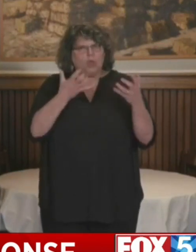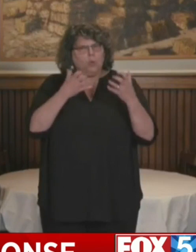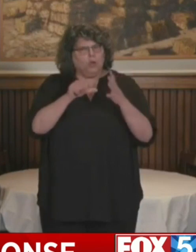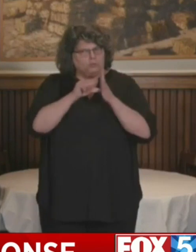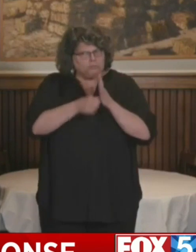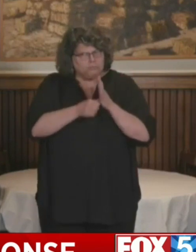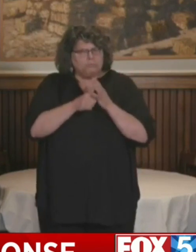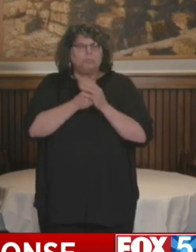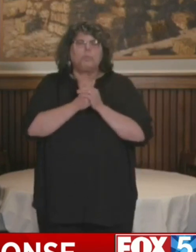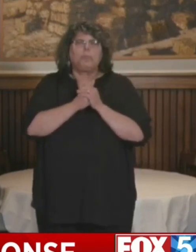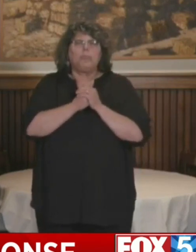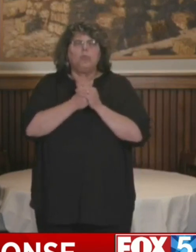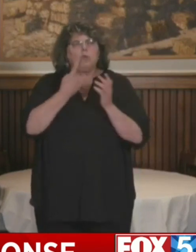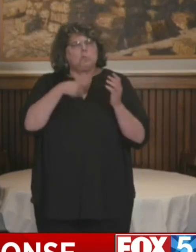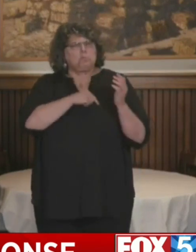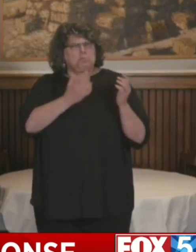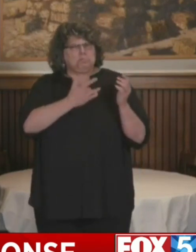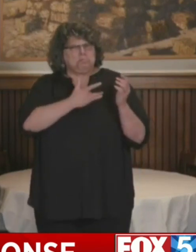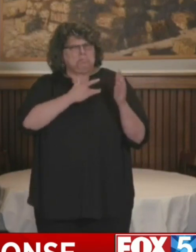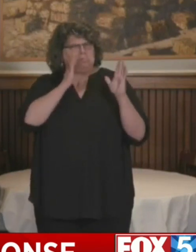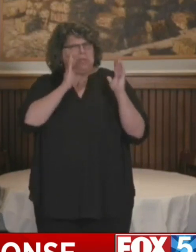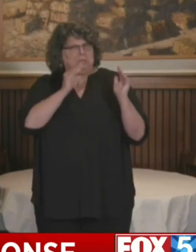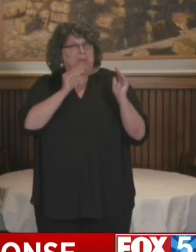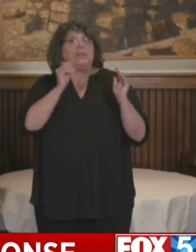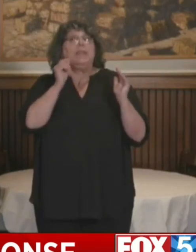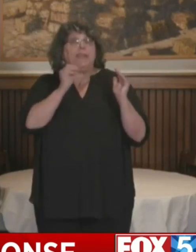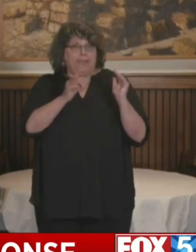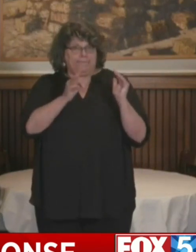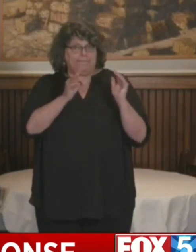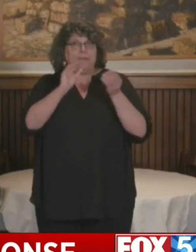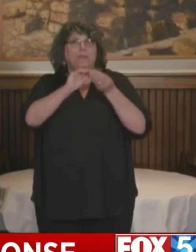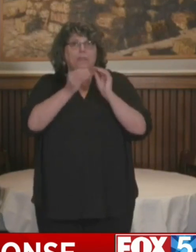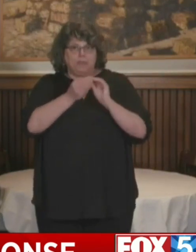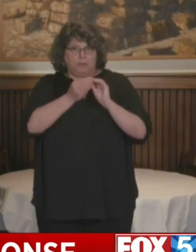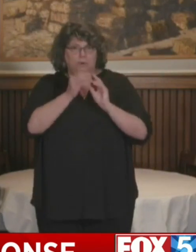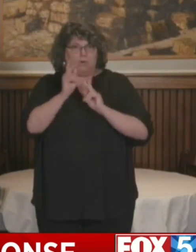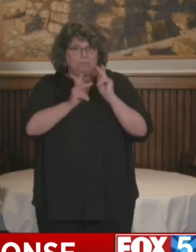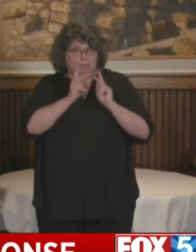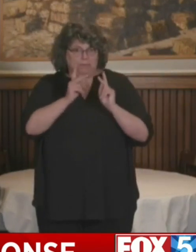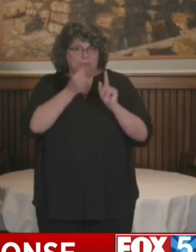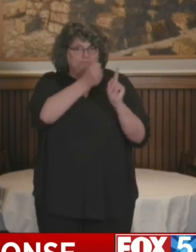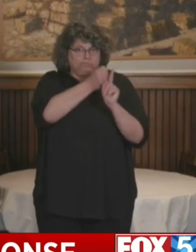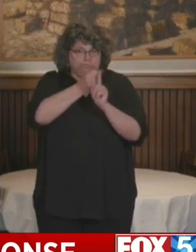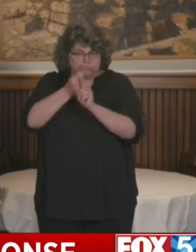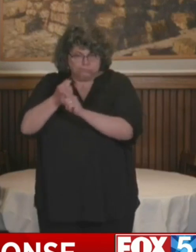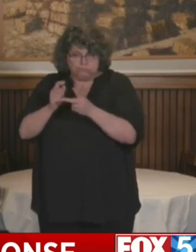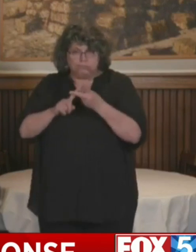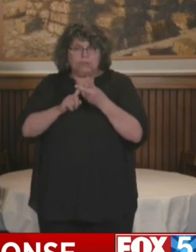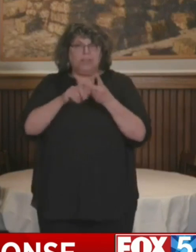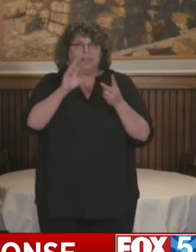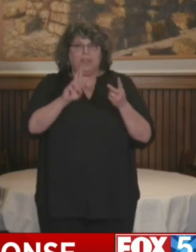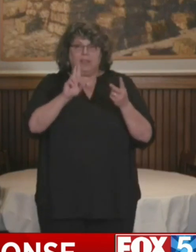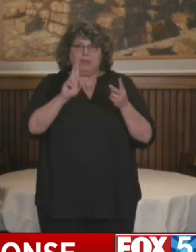IN THE NEXT FEW WEEKS A NUMBER OF SIGNIFICANT THAT ARE WORTHY